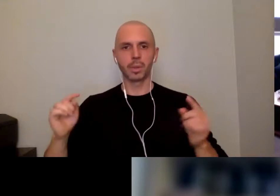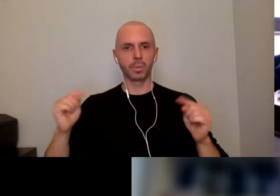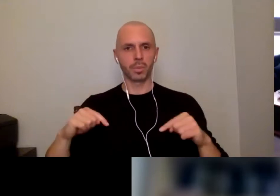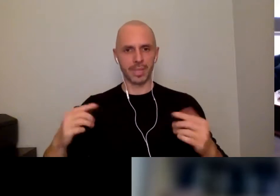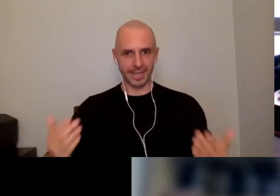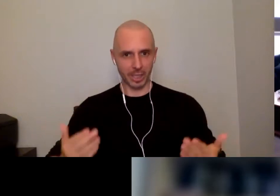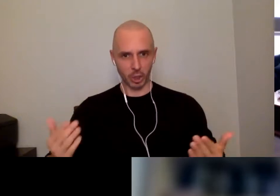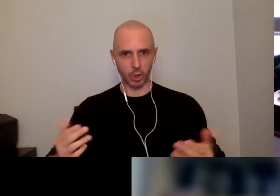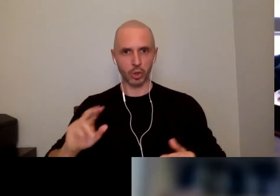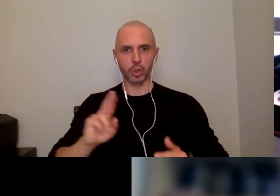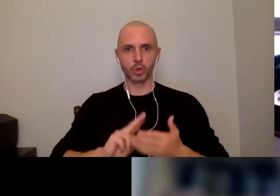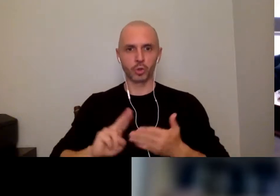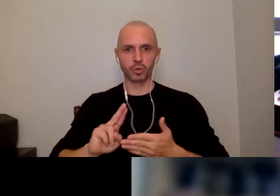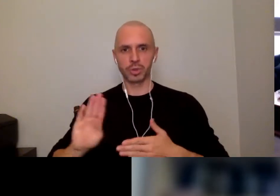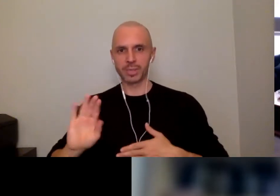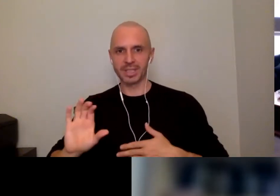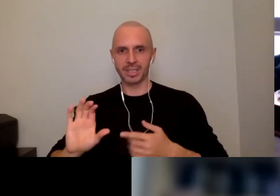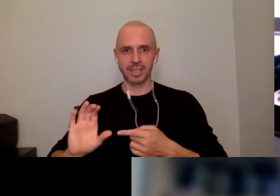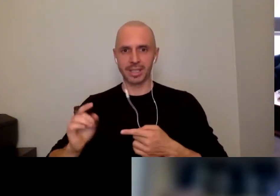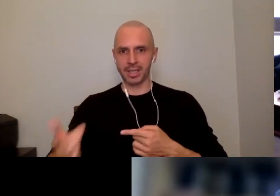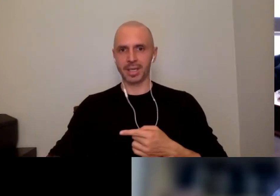so yeah i like fashion but i don't know how official it really is.